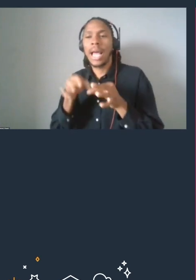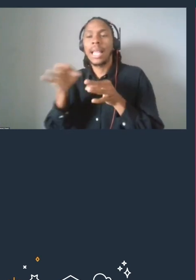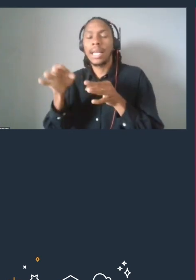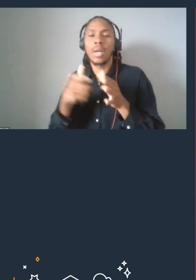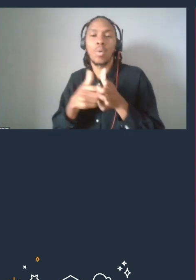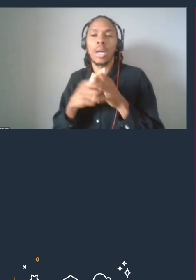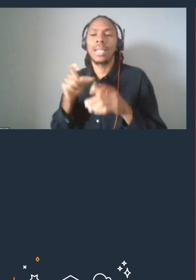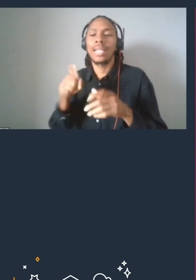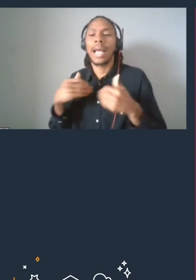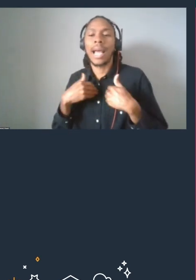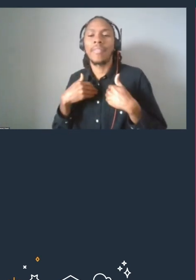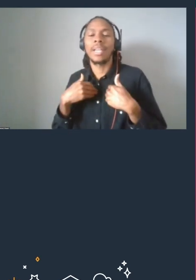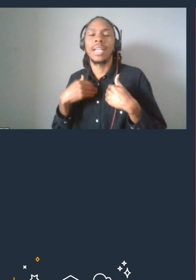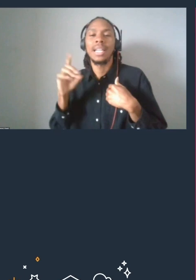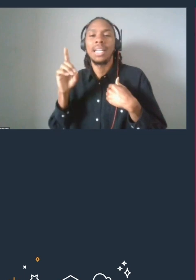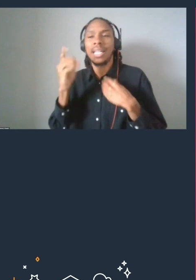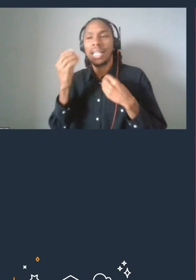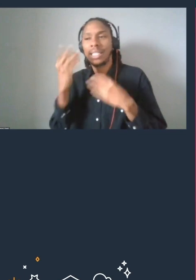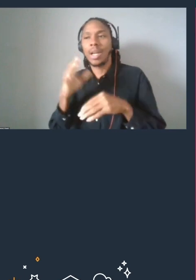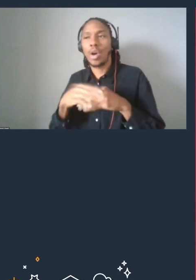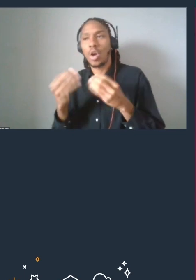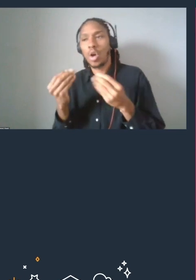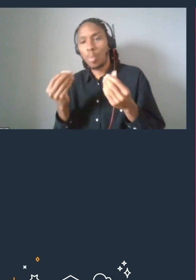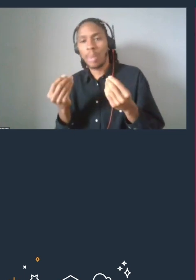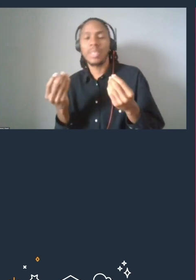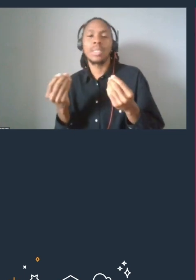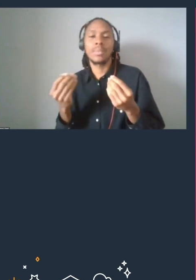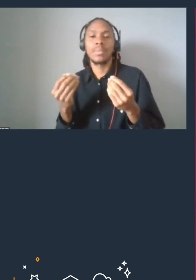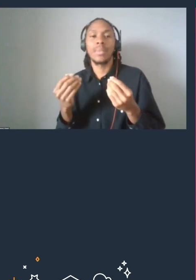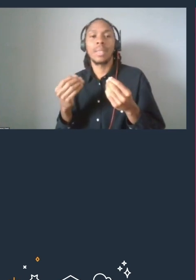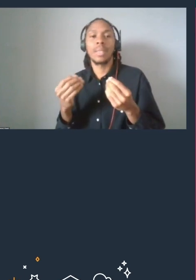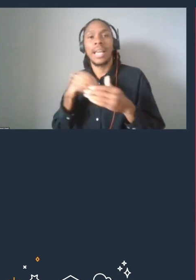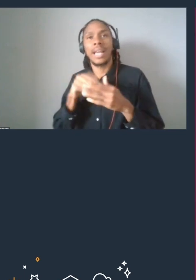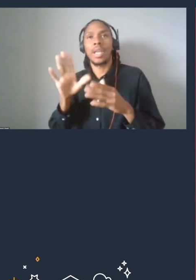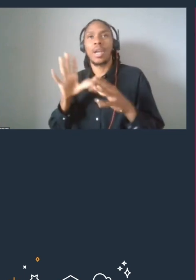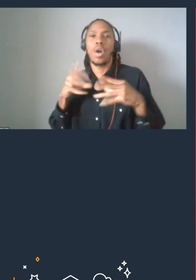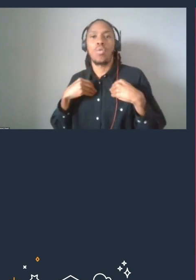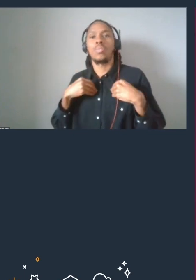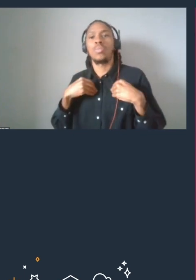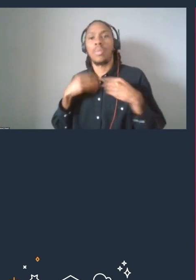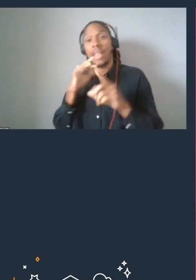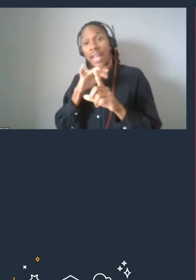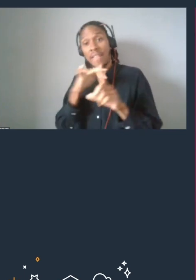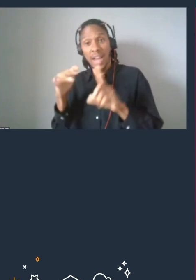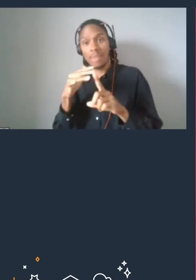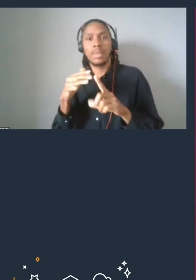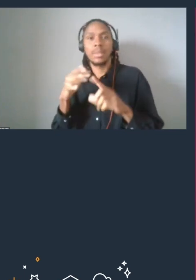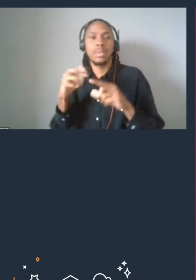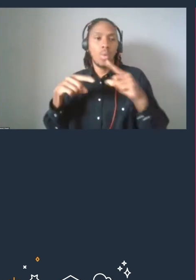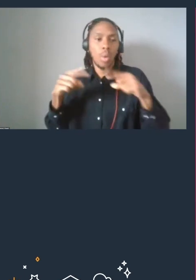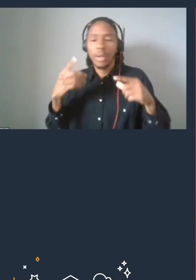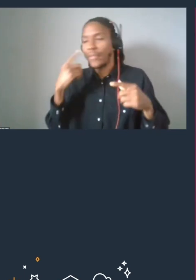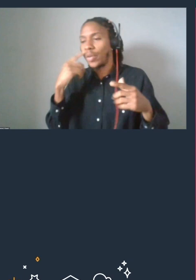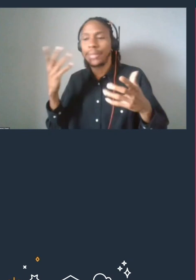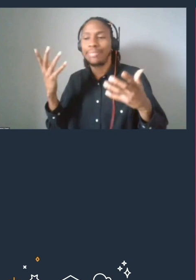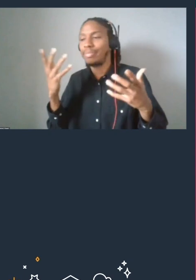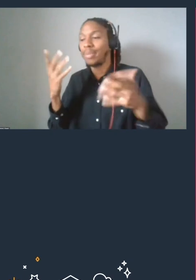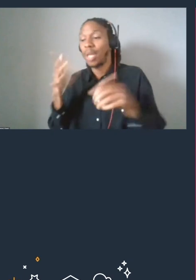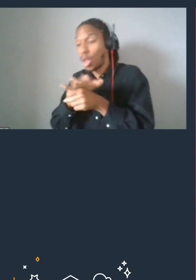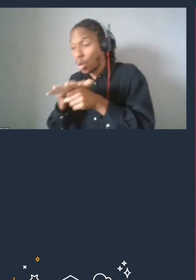on-premises in their own, on their own data, in their own environment, whether it's for location reasons, or whatnot.